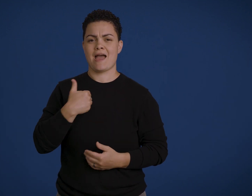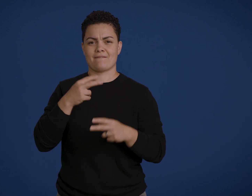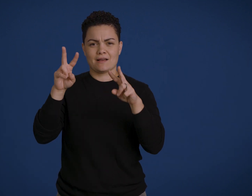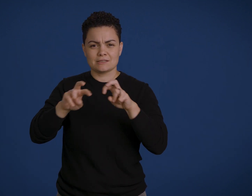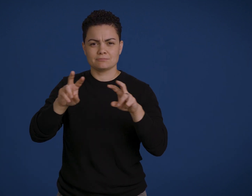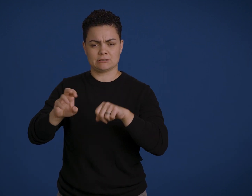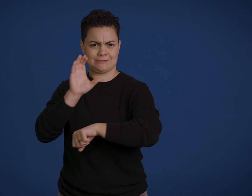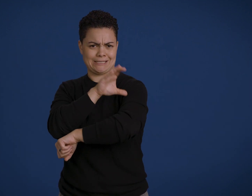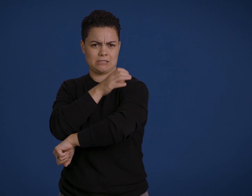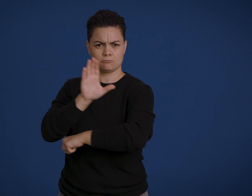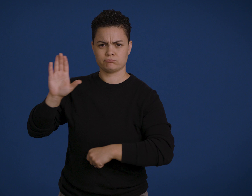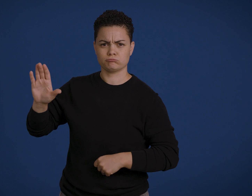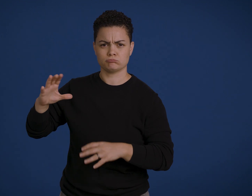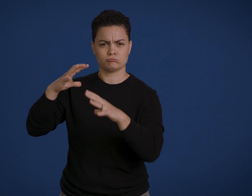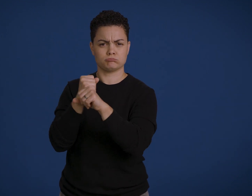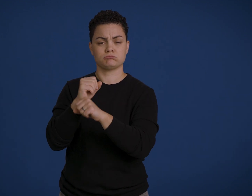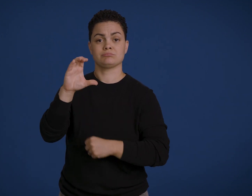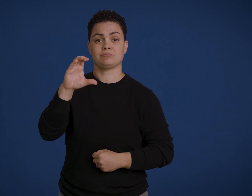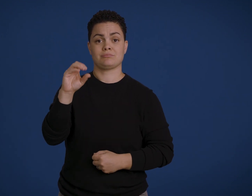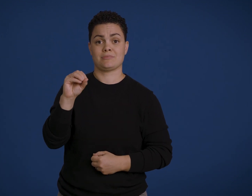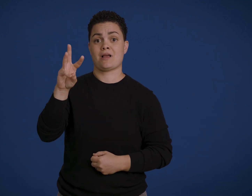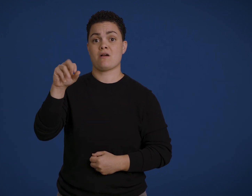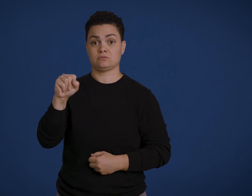For opioids, the COWS assessment is used: